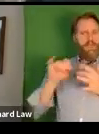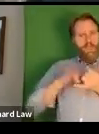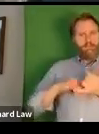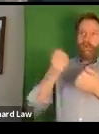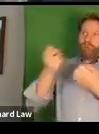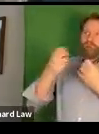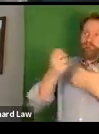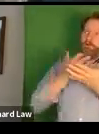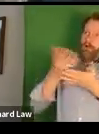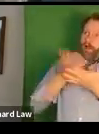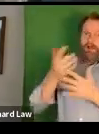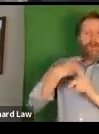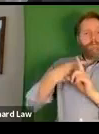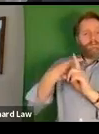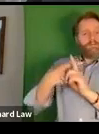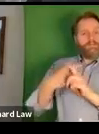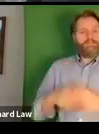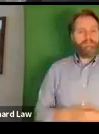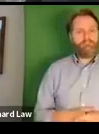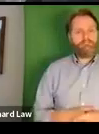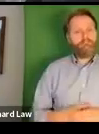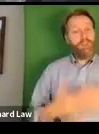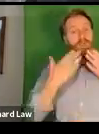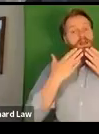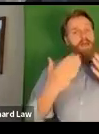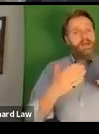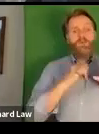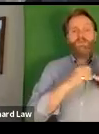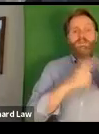you've got that hot off the press that's just come out today so very good news